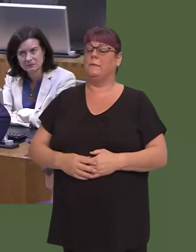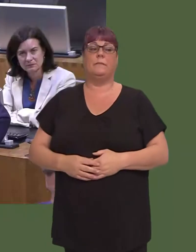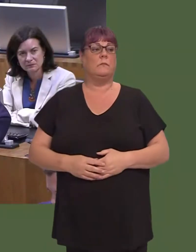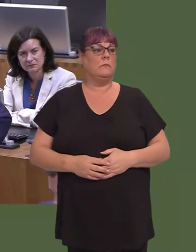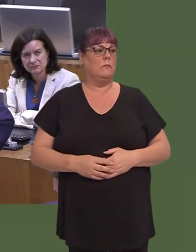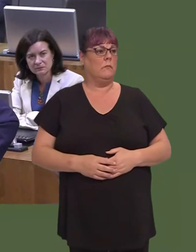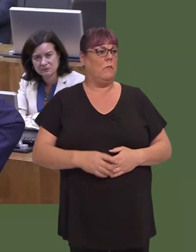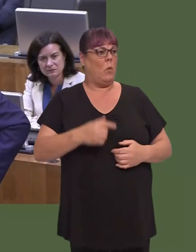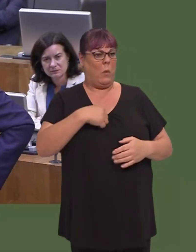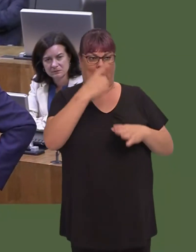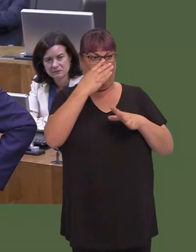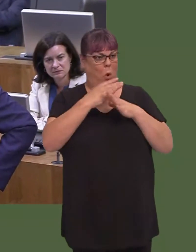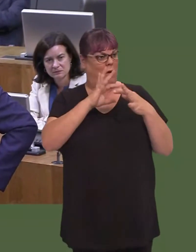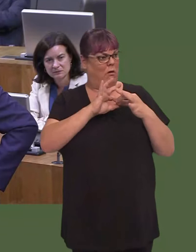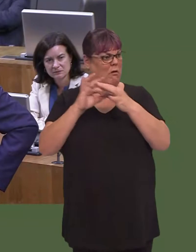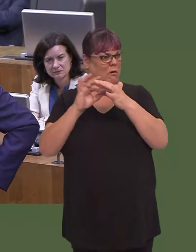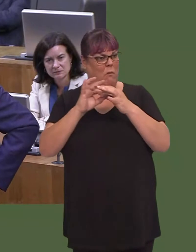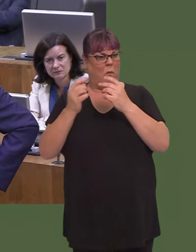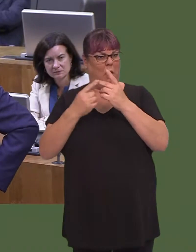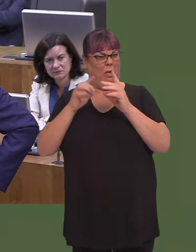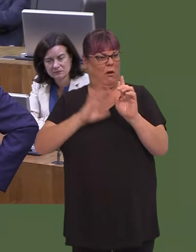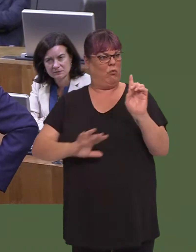Last week, the UK Government announced an additional £36 million for Swansea University,